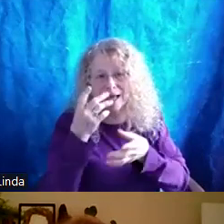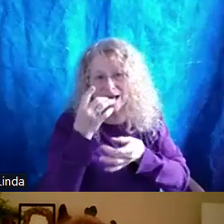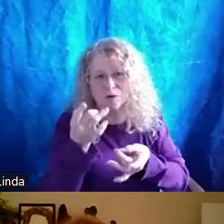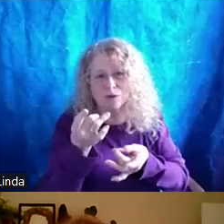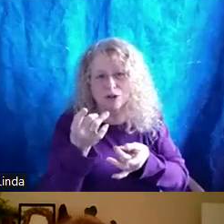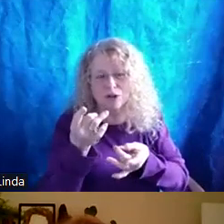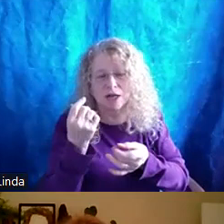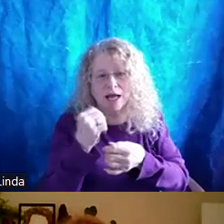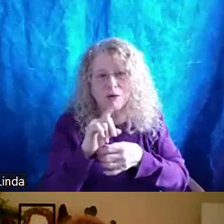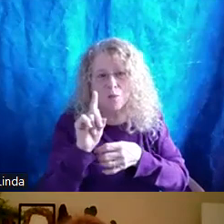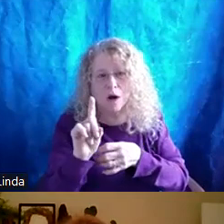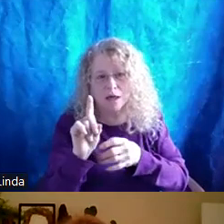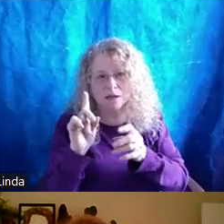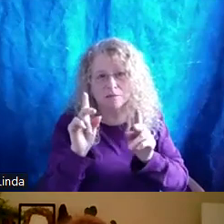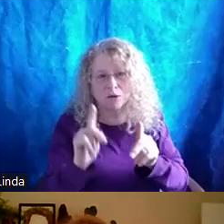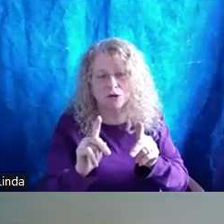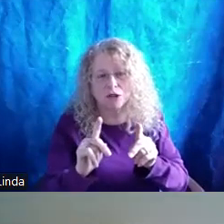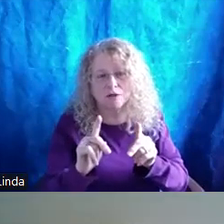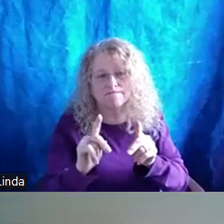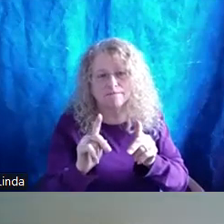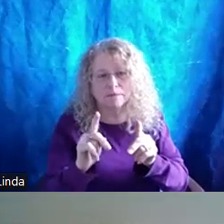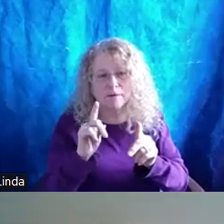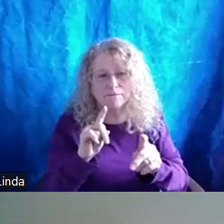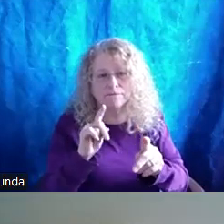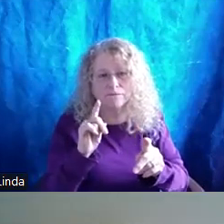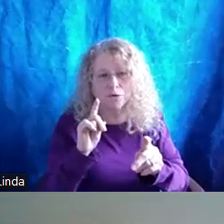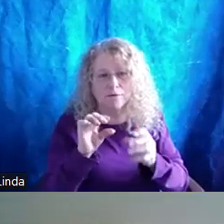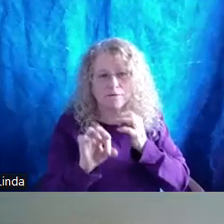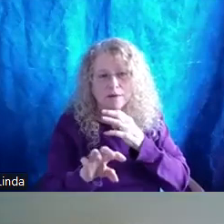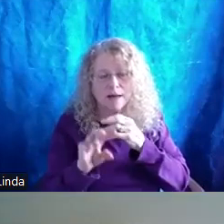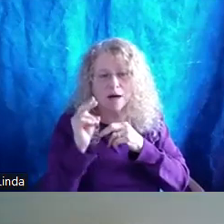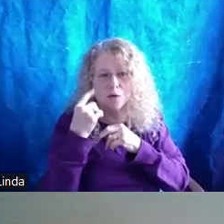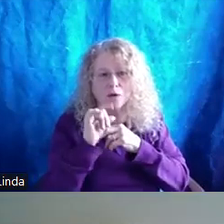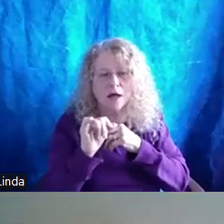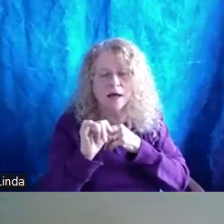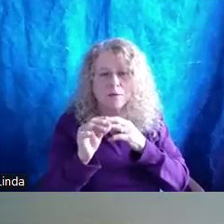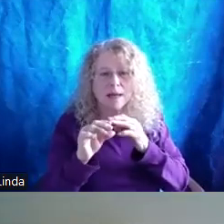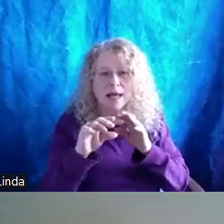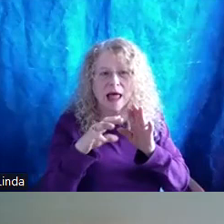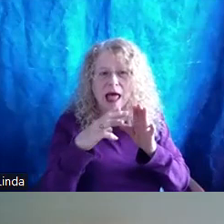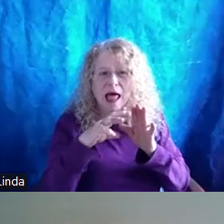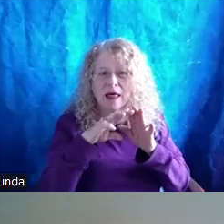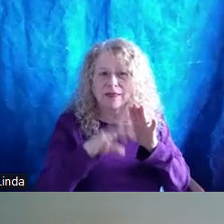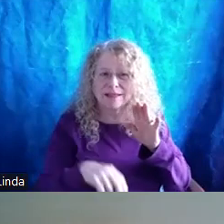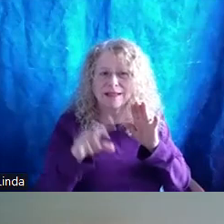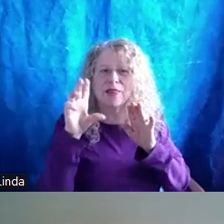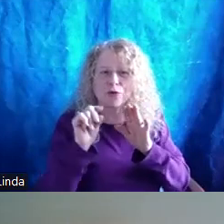INDIVIDUAL AND TO PROVIDE FEEDBACK ON THAT, IS LOOKING LIKE IT WOULD TAKE LESS THAN 30 MINUTES.